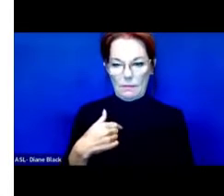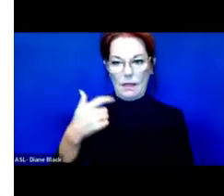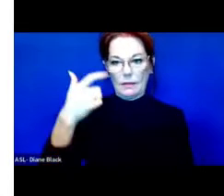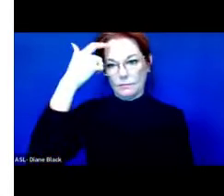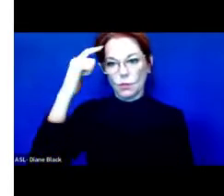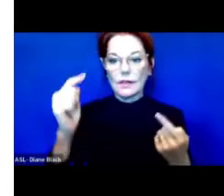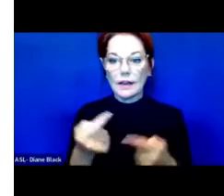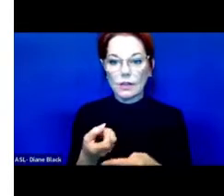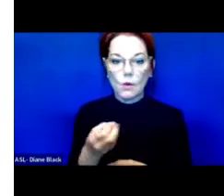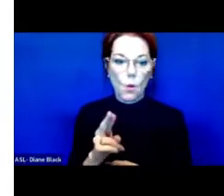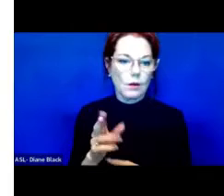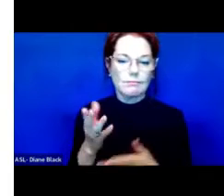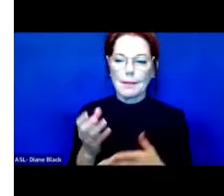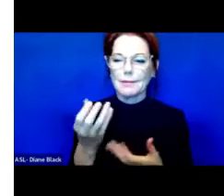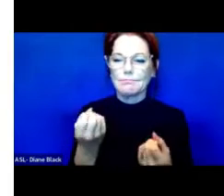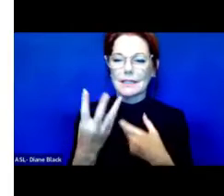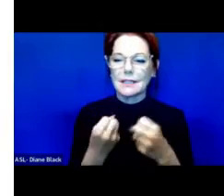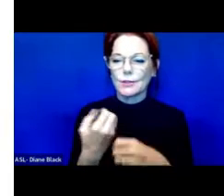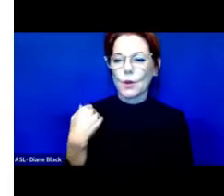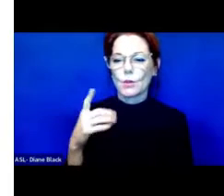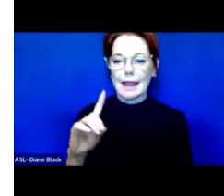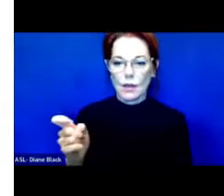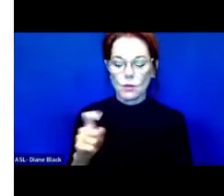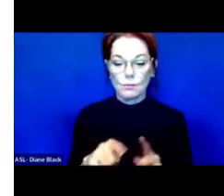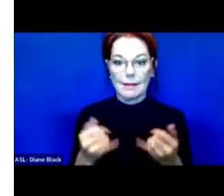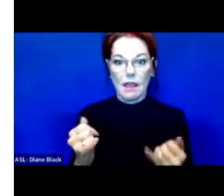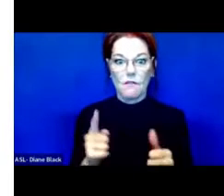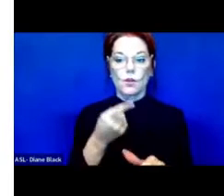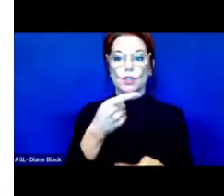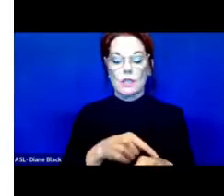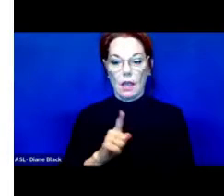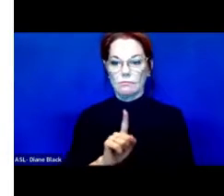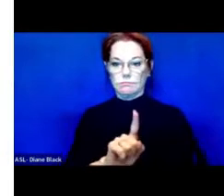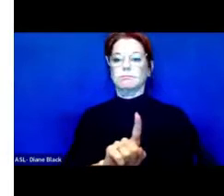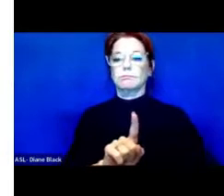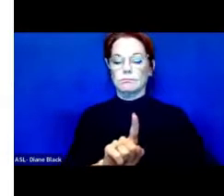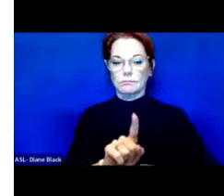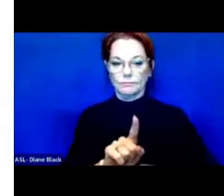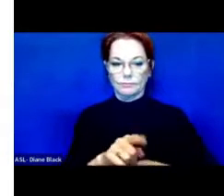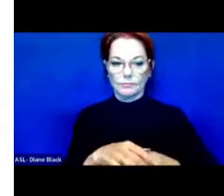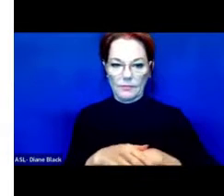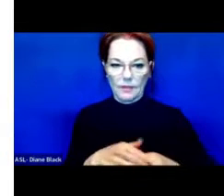it was diagnosed many, many years ago, this may be the first time that they're really getting a chance to get it addressed. So we want to make sure that folks